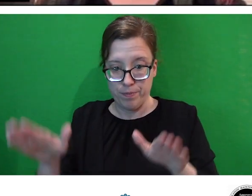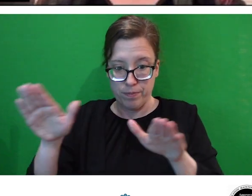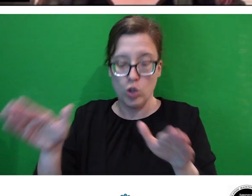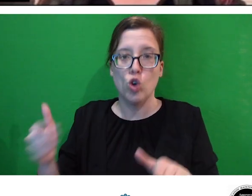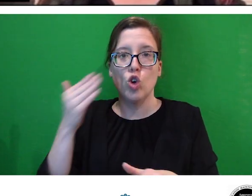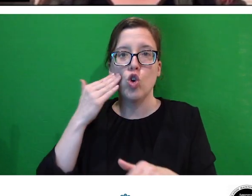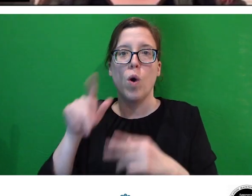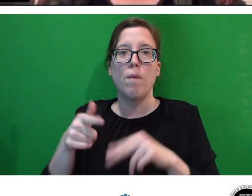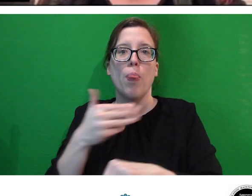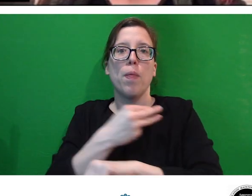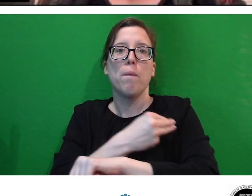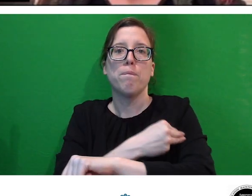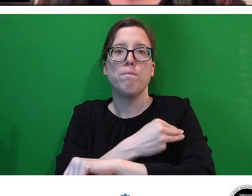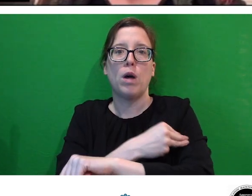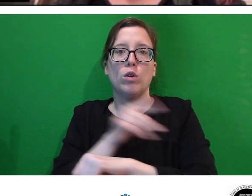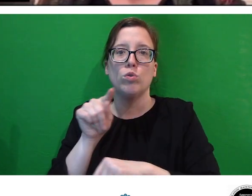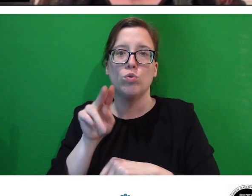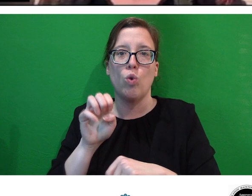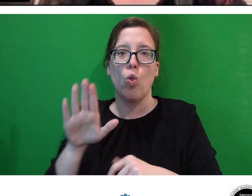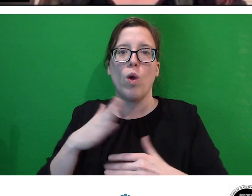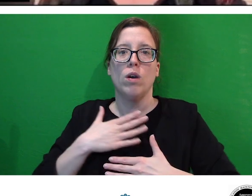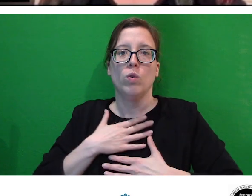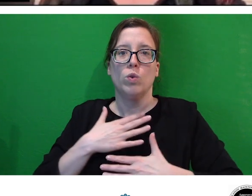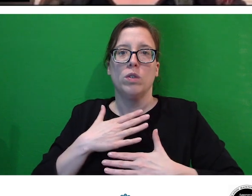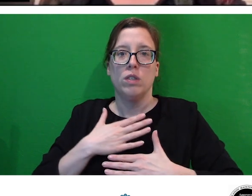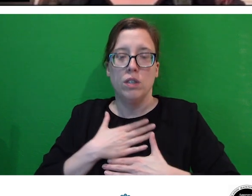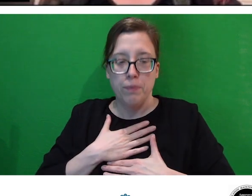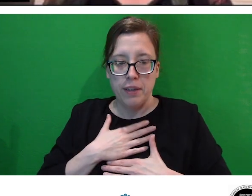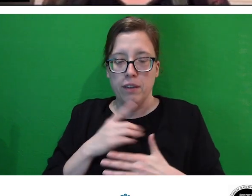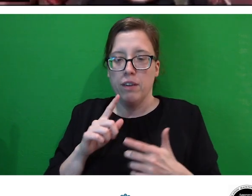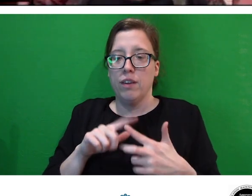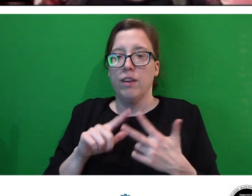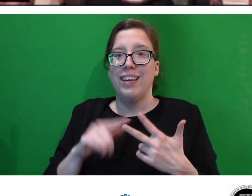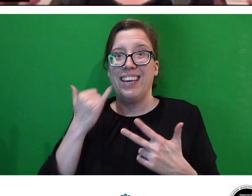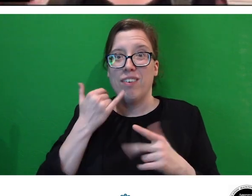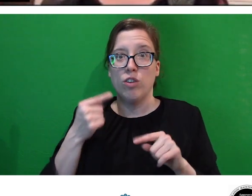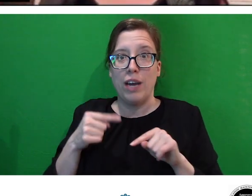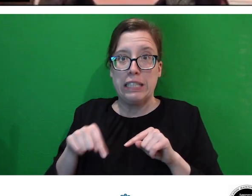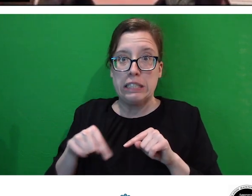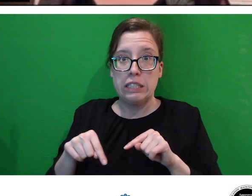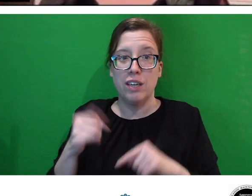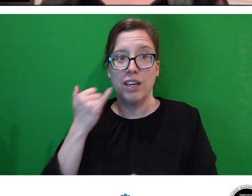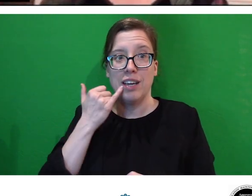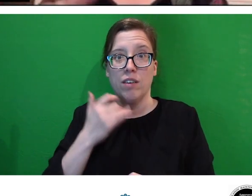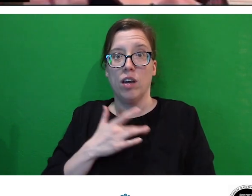He feels if mama's agitated. We use our hands on kids to know about their